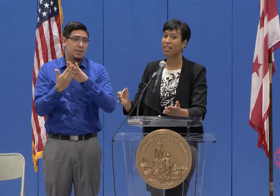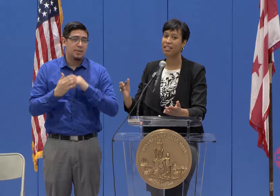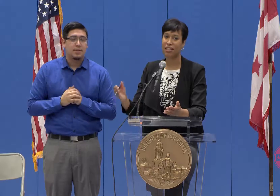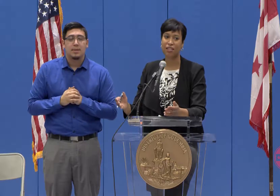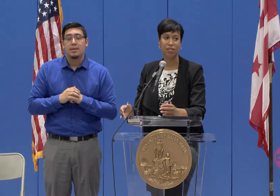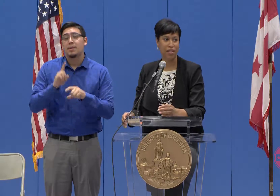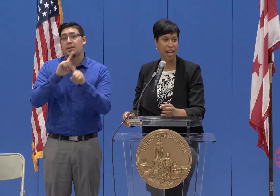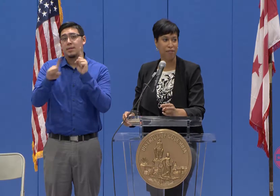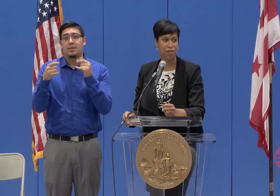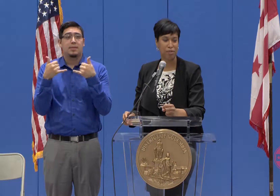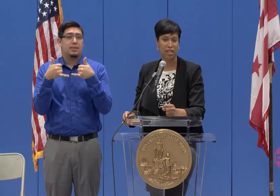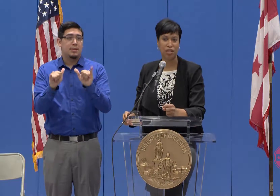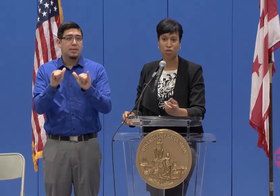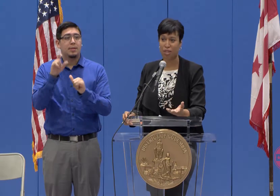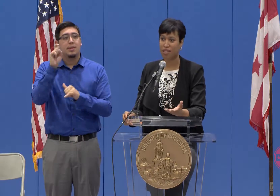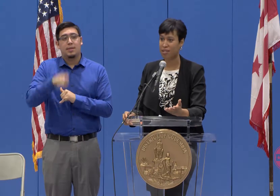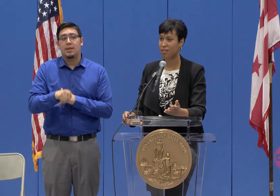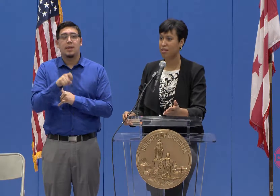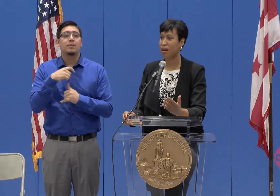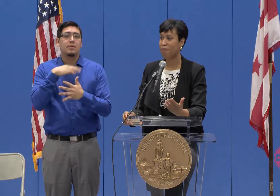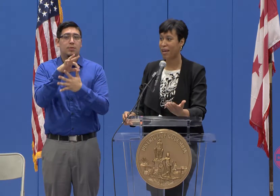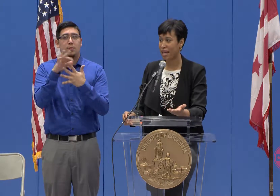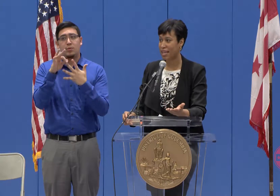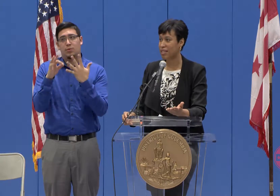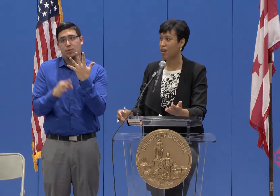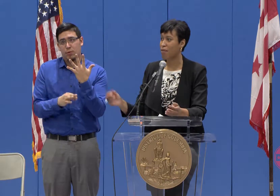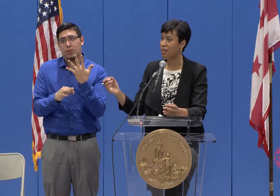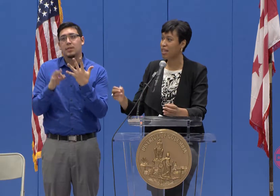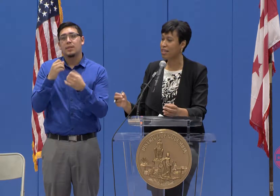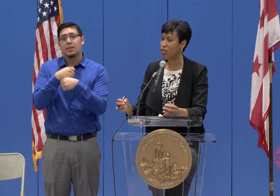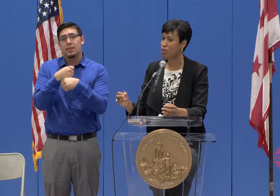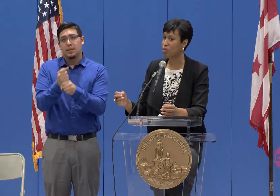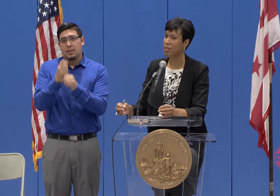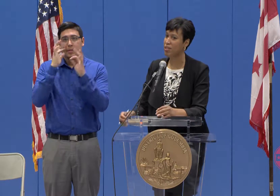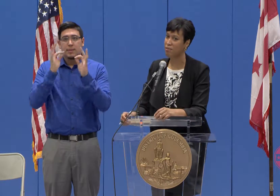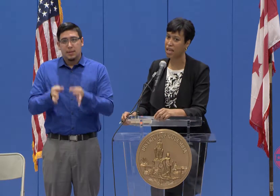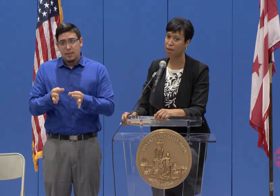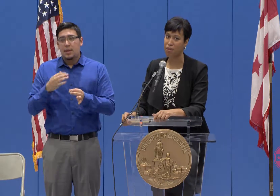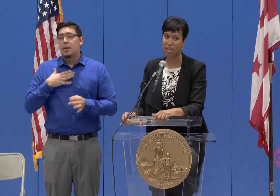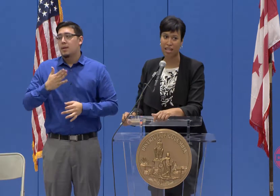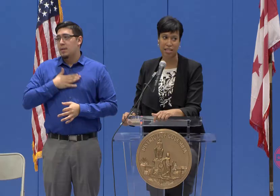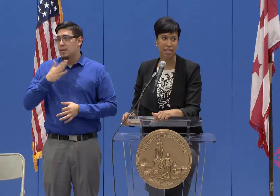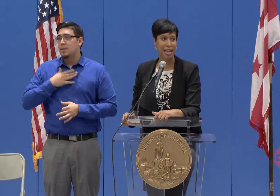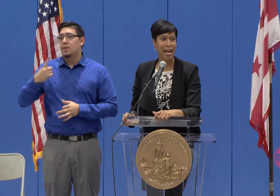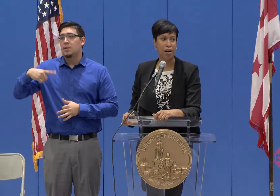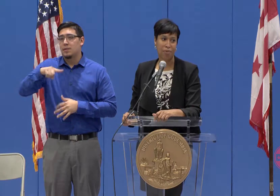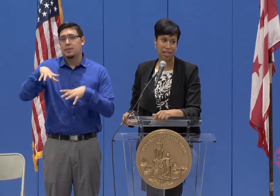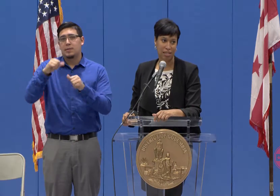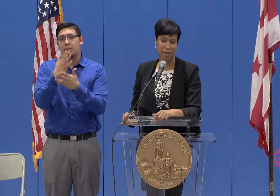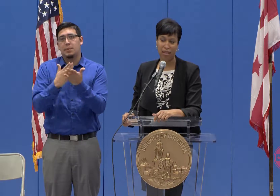BUT STILL THERE HAVE TO BE CHOICES MADE. SO I'M GLAD THAT YOU SPENT SOME TIME WITH US, HELPING US MAKE